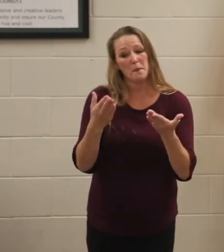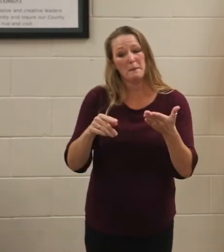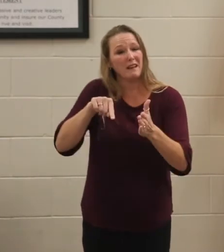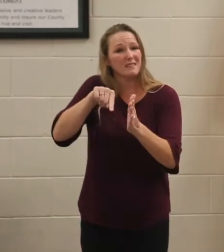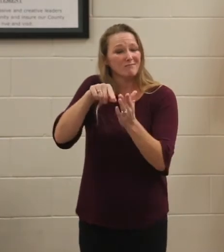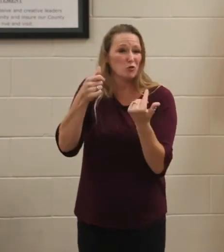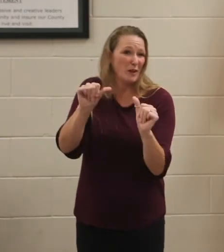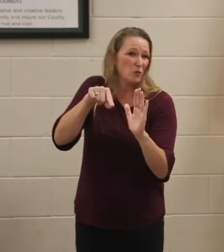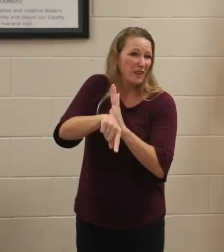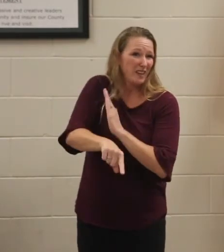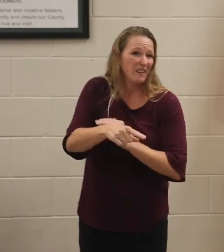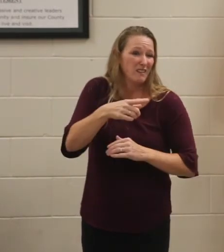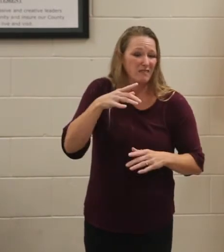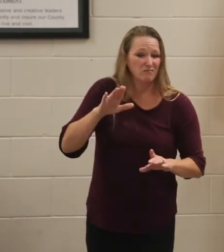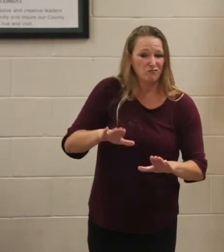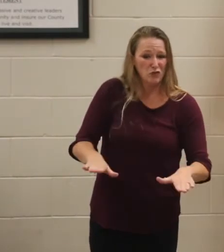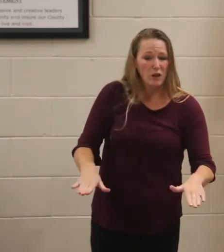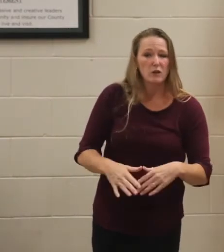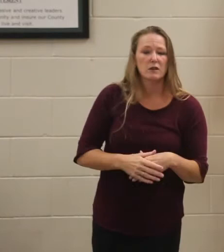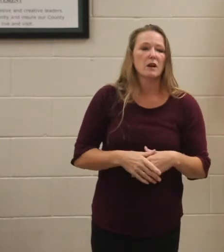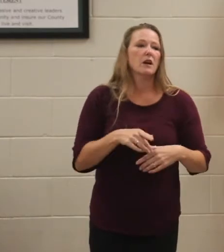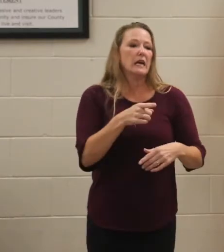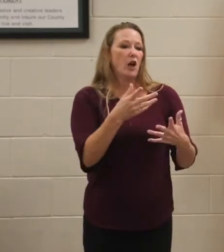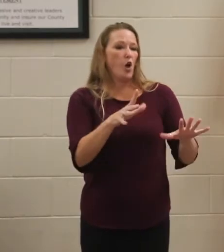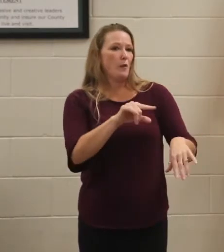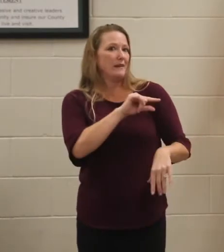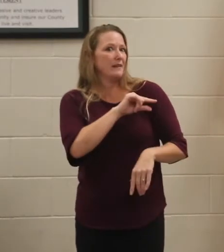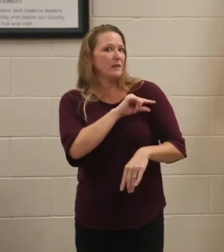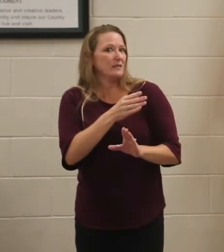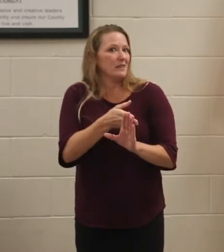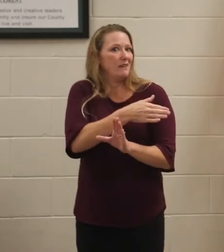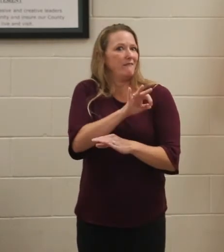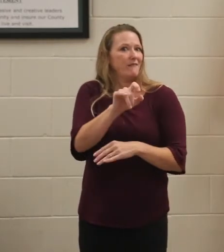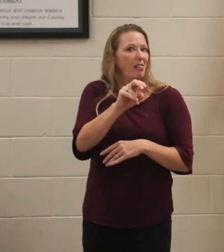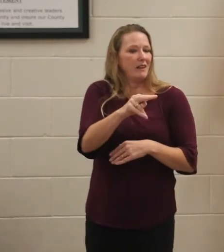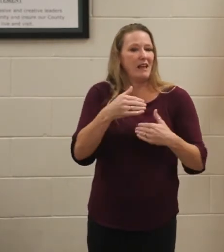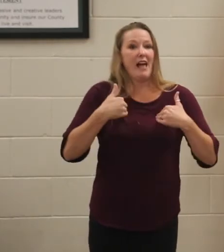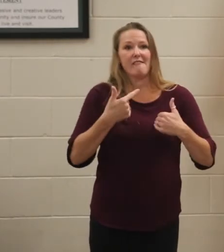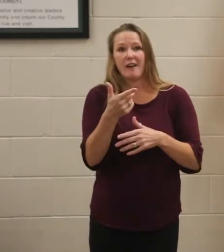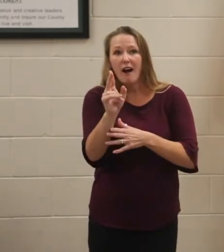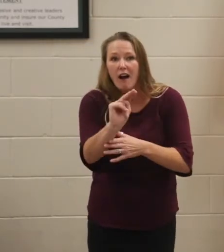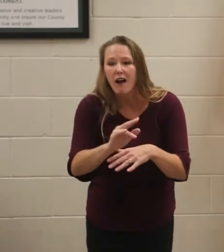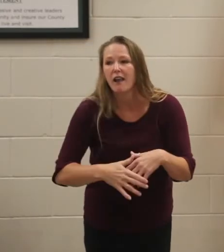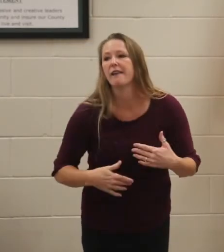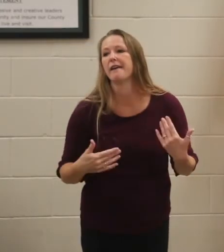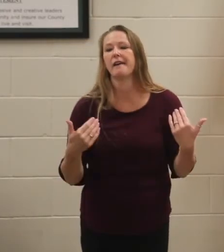Convicted of a felon in possession of a firearm, possession of illegal weapons,